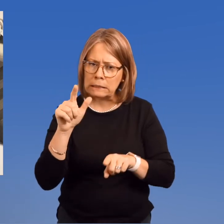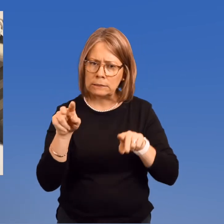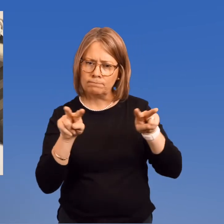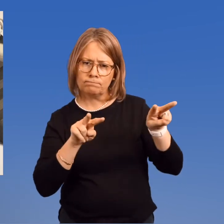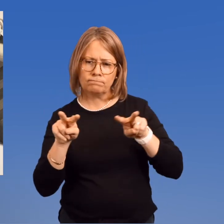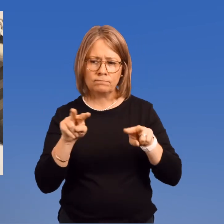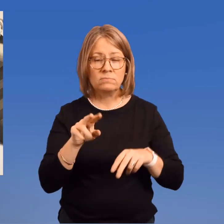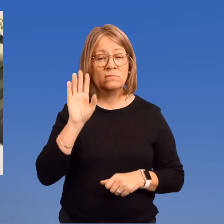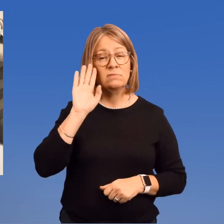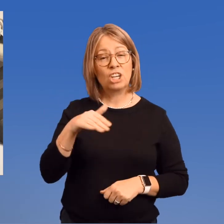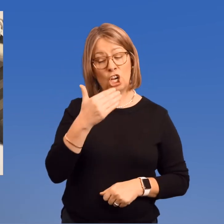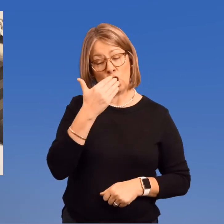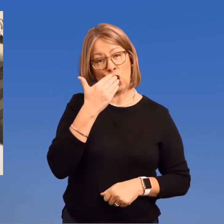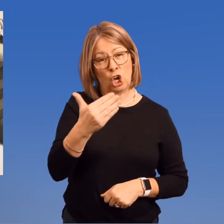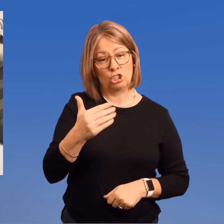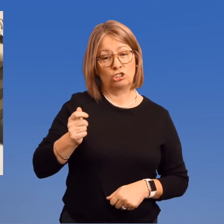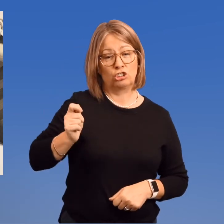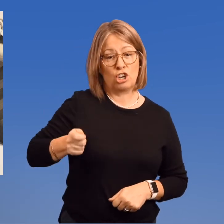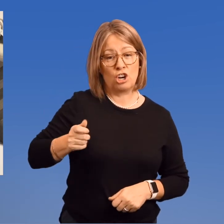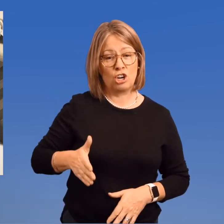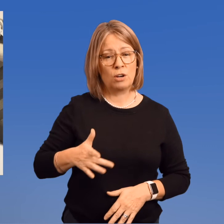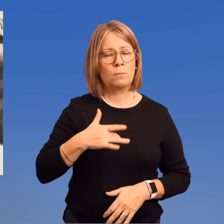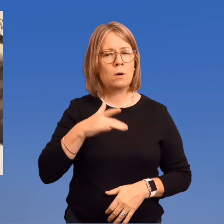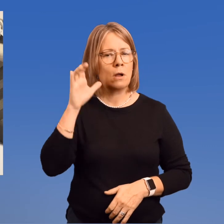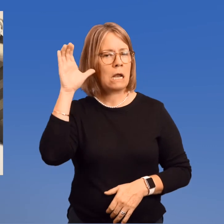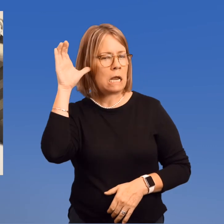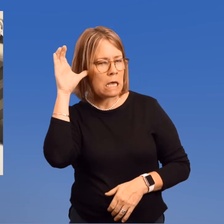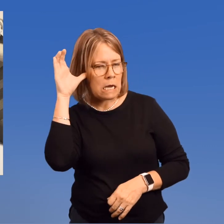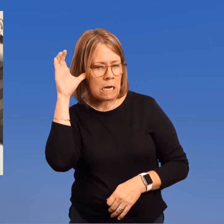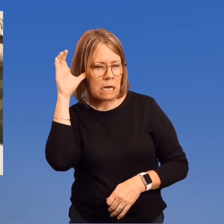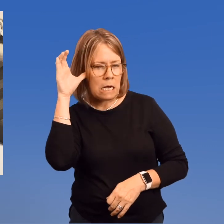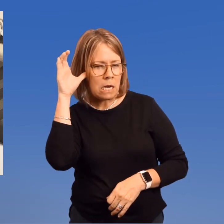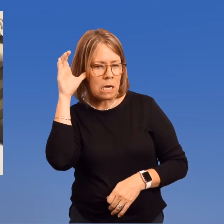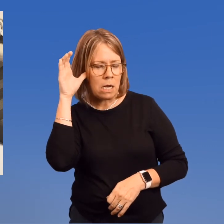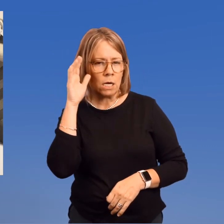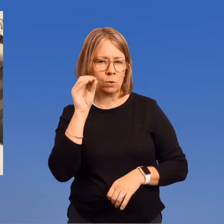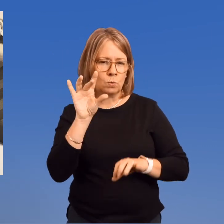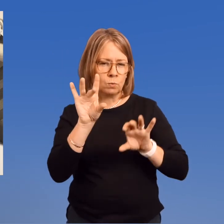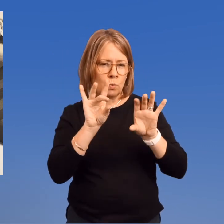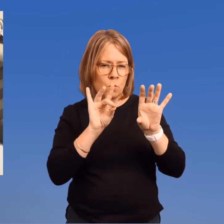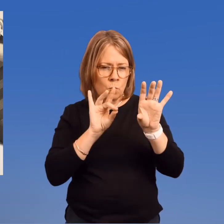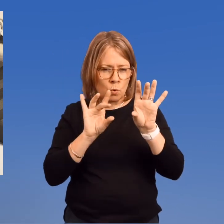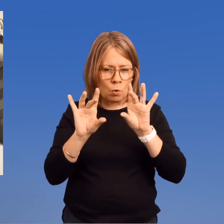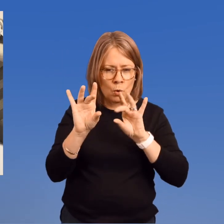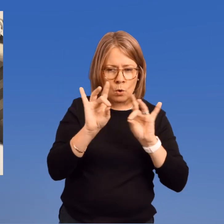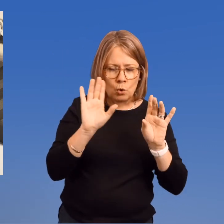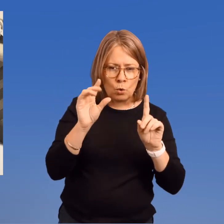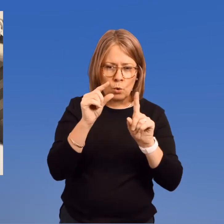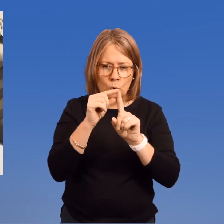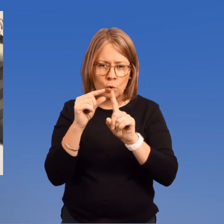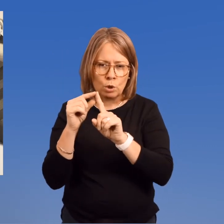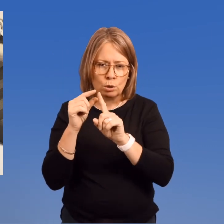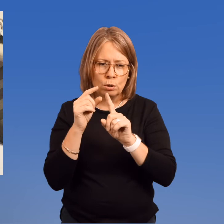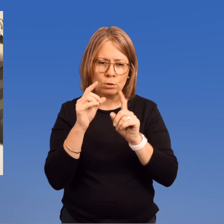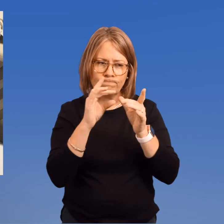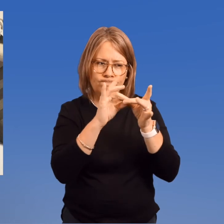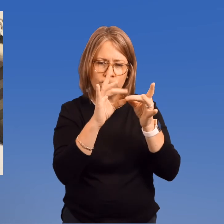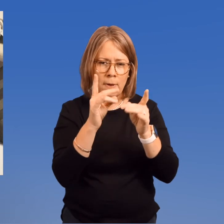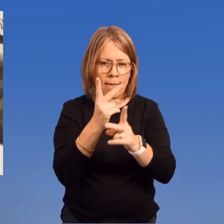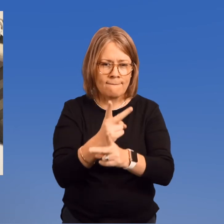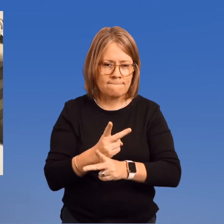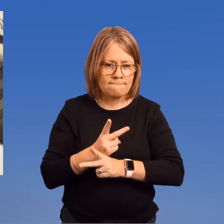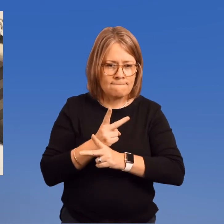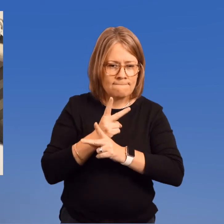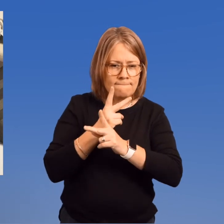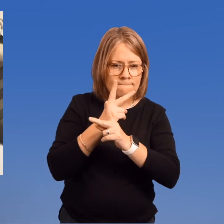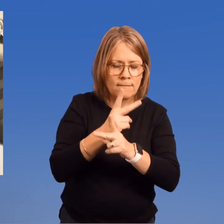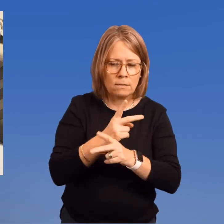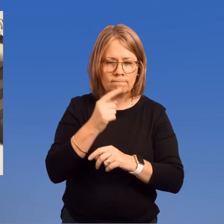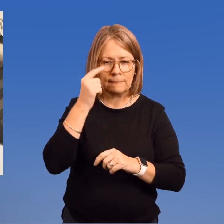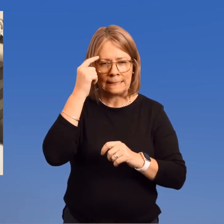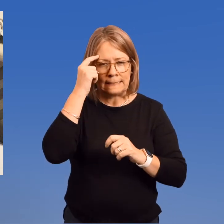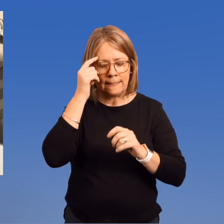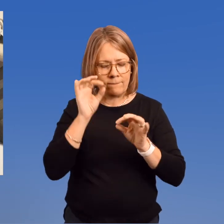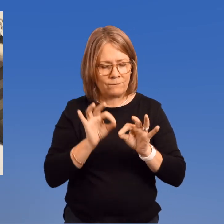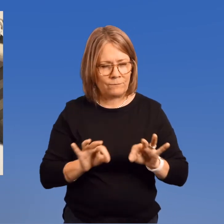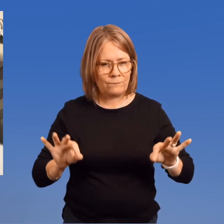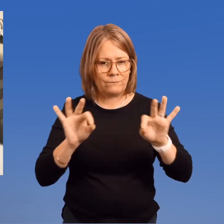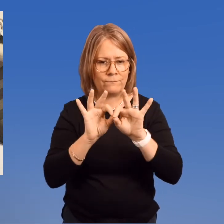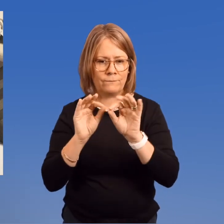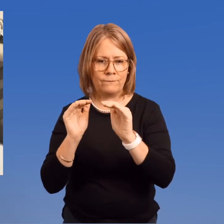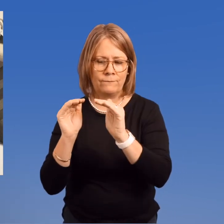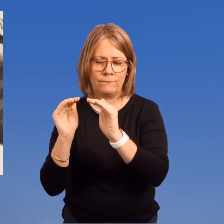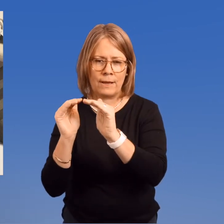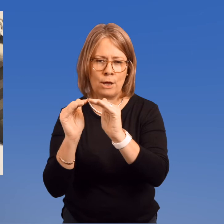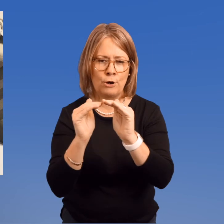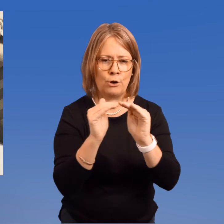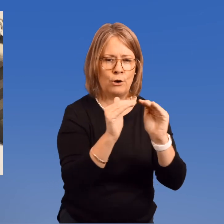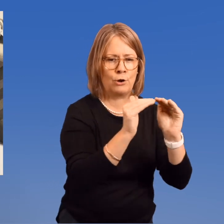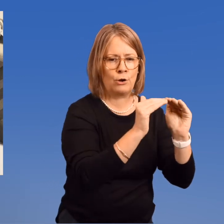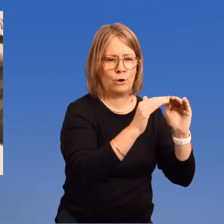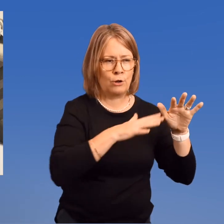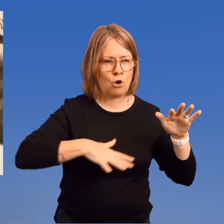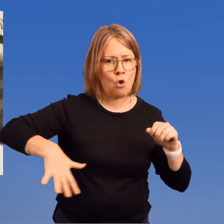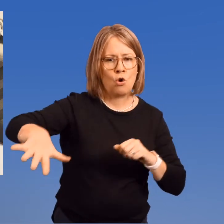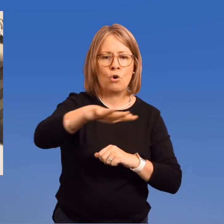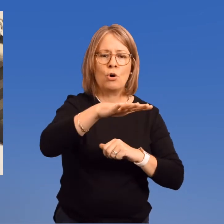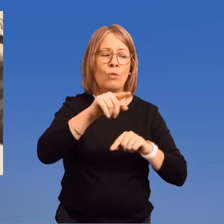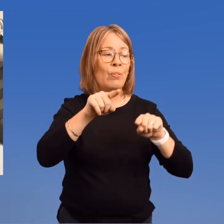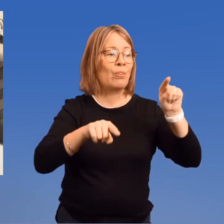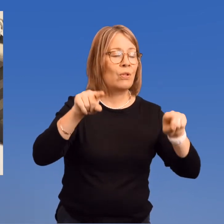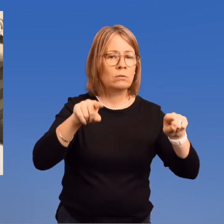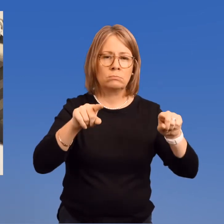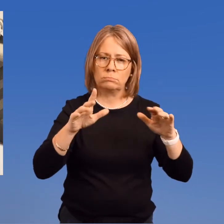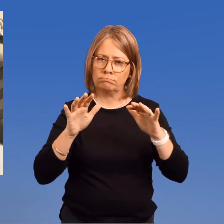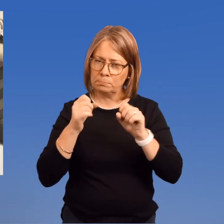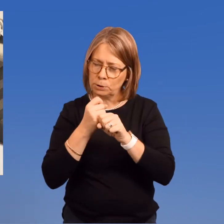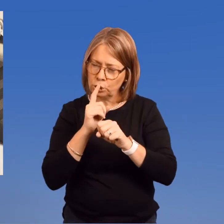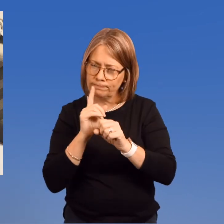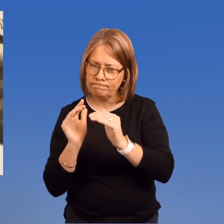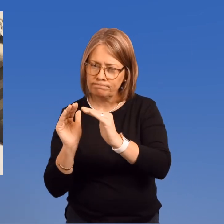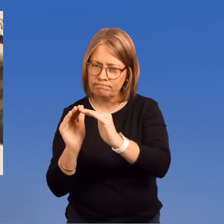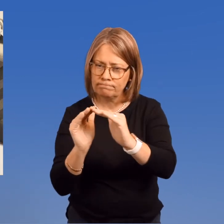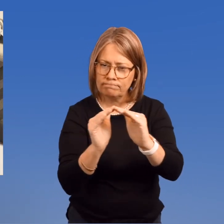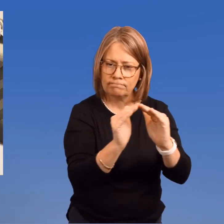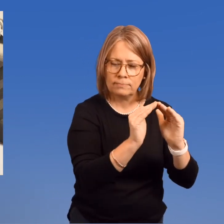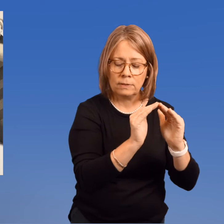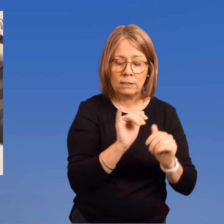A good judge listens closely, chooses words carefully, and values fairness above all else.